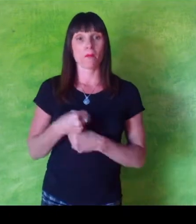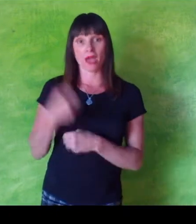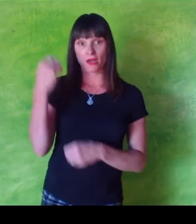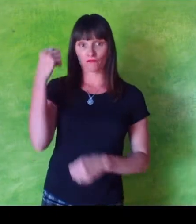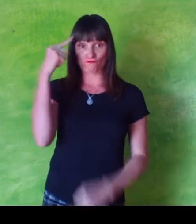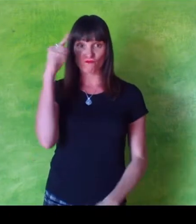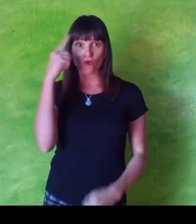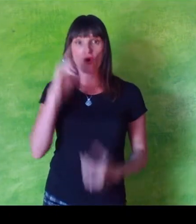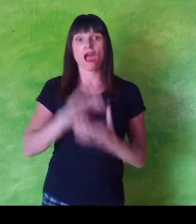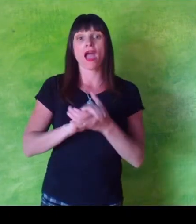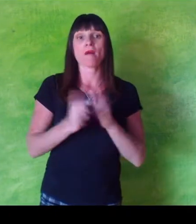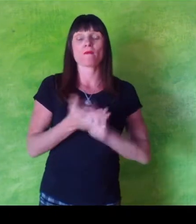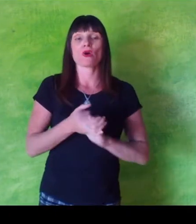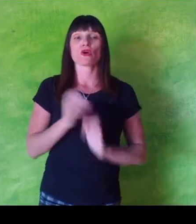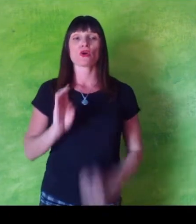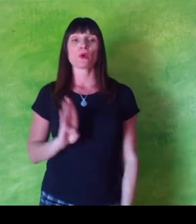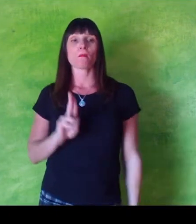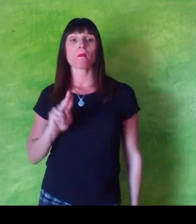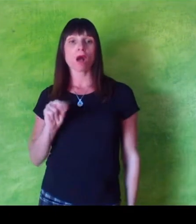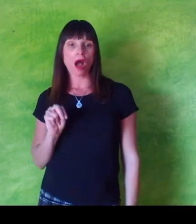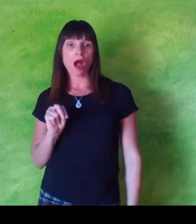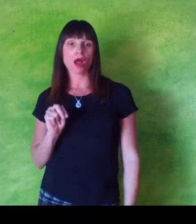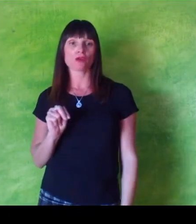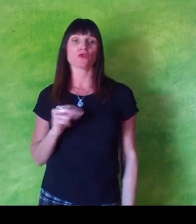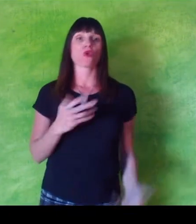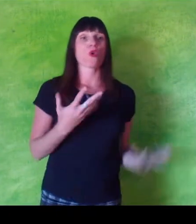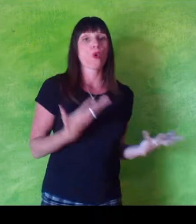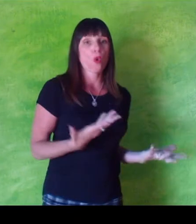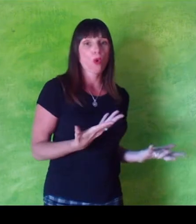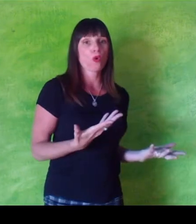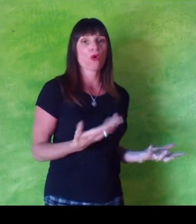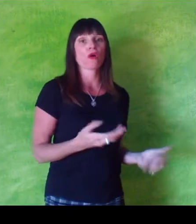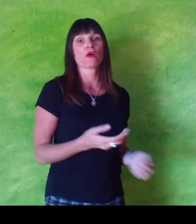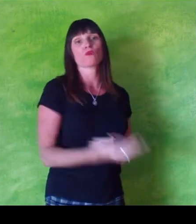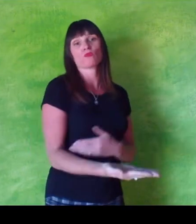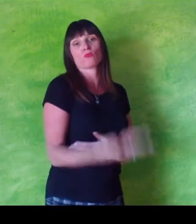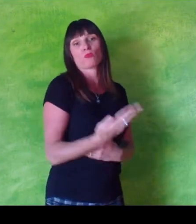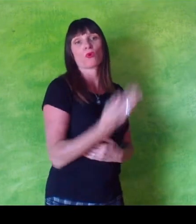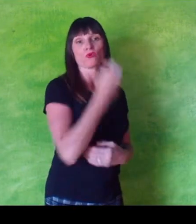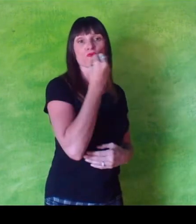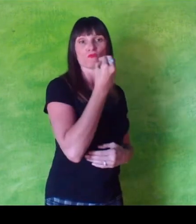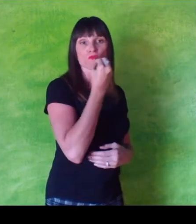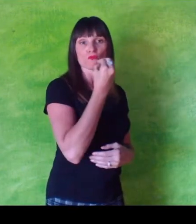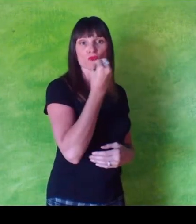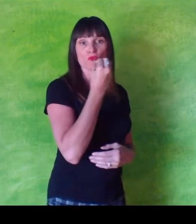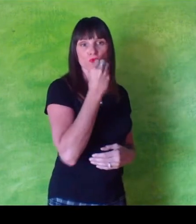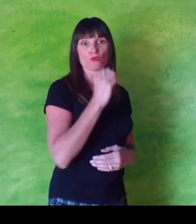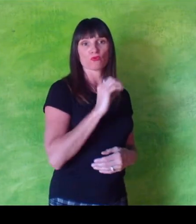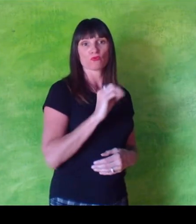they're good for breakfast rolls in the morning or just general purpose rolls The way you make Kaiser rolls is pretty basic.